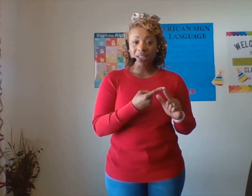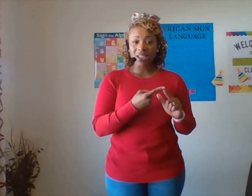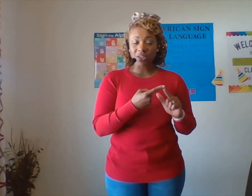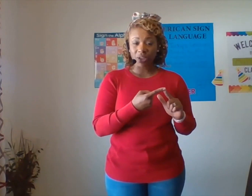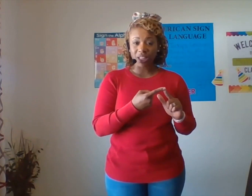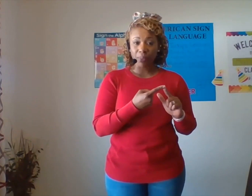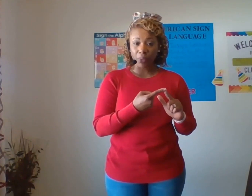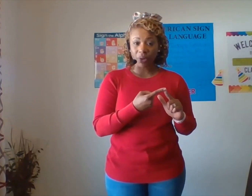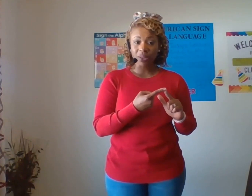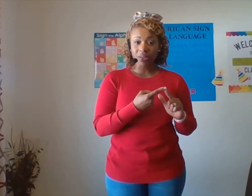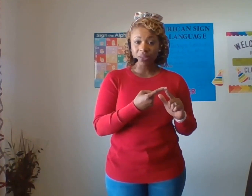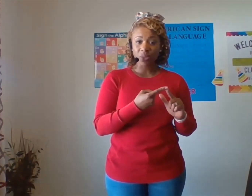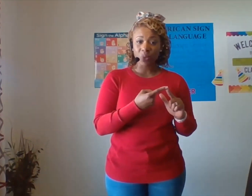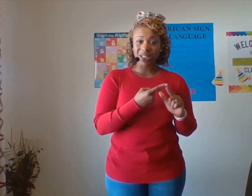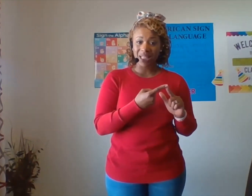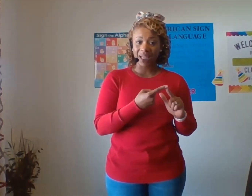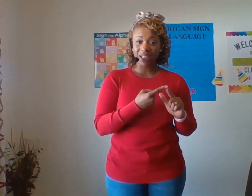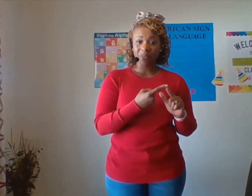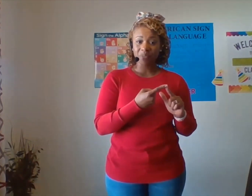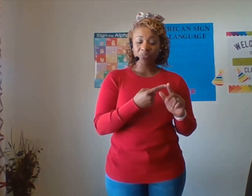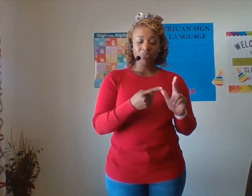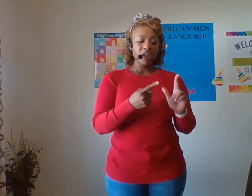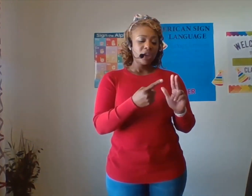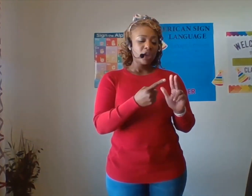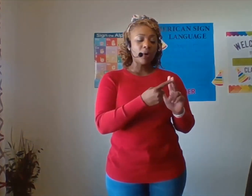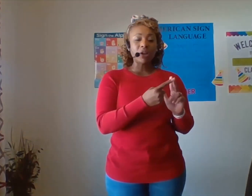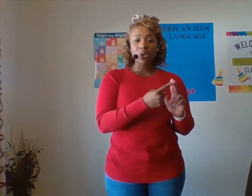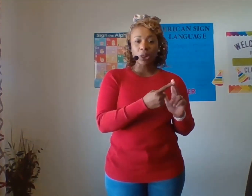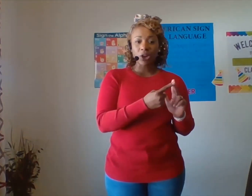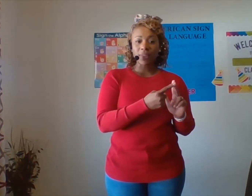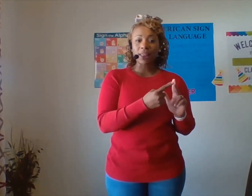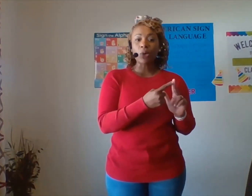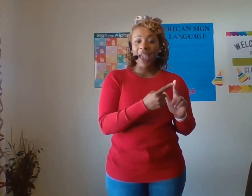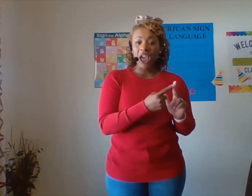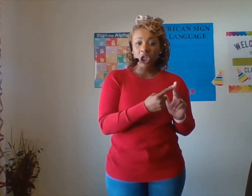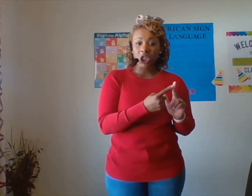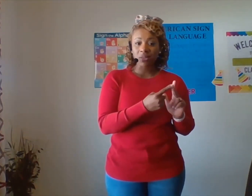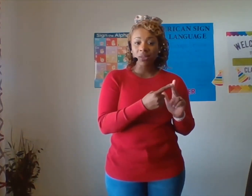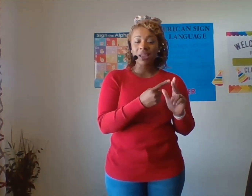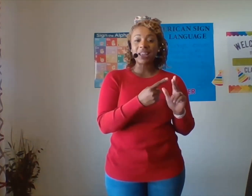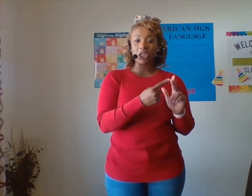is really important when signing you also learn that location is extremely